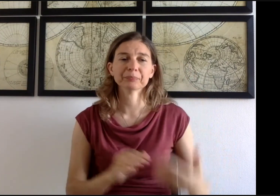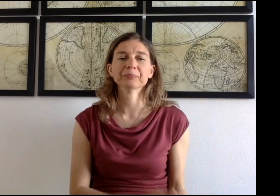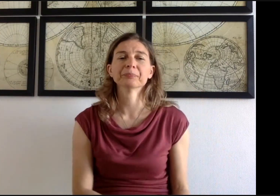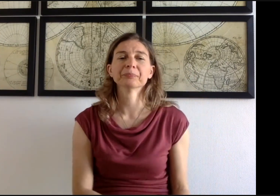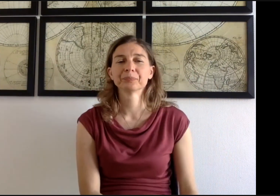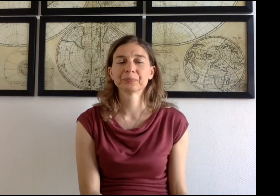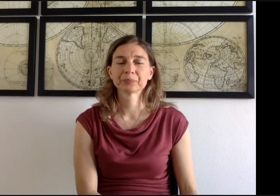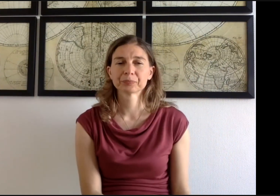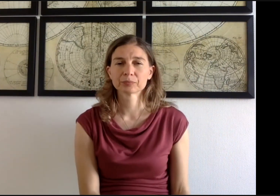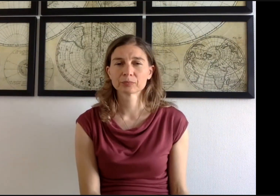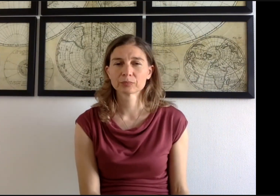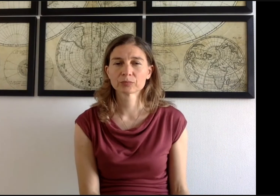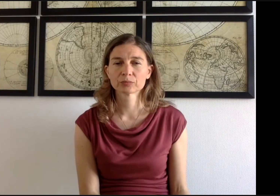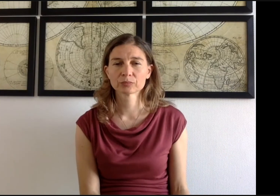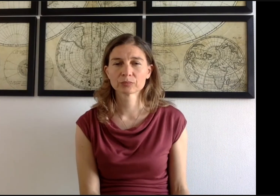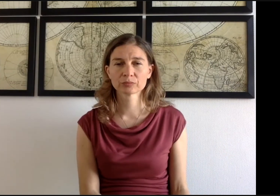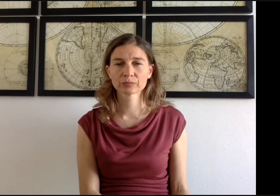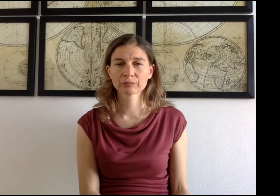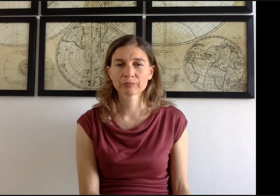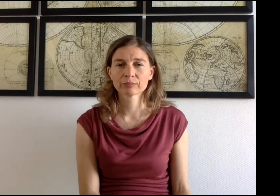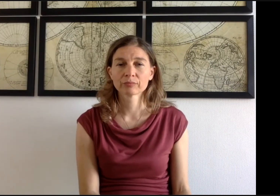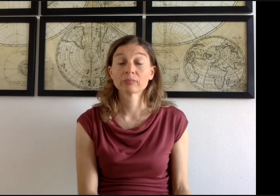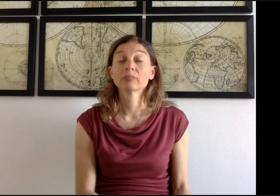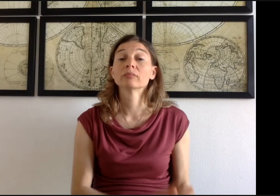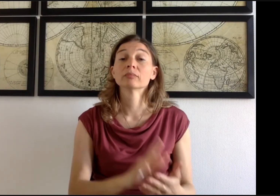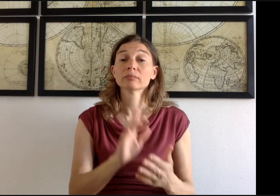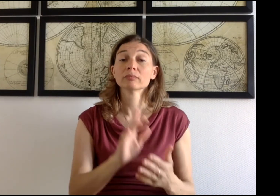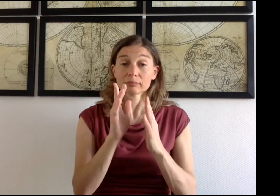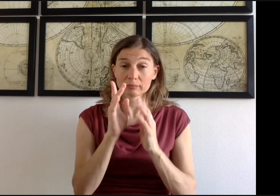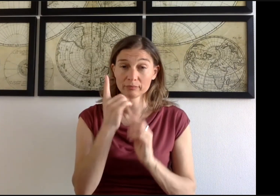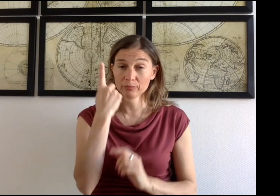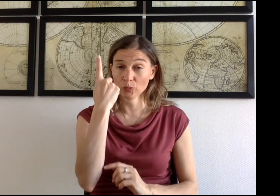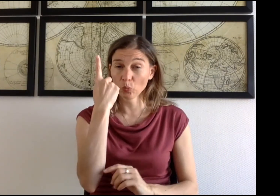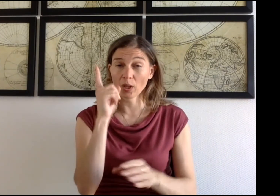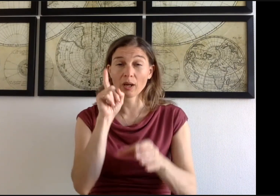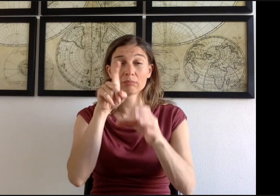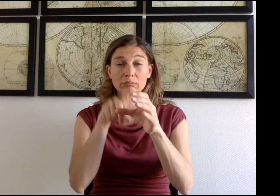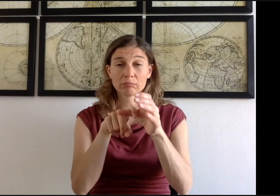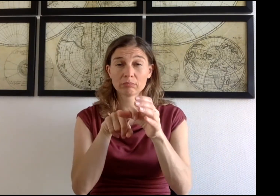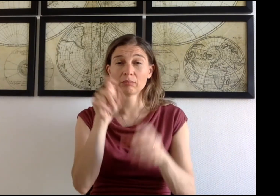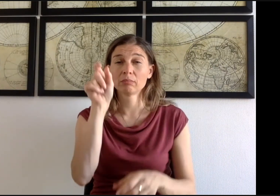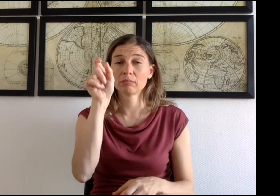we just have a request from one of the attendees to briefly mention